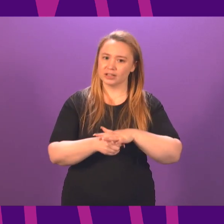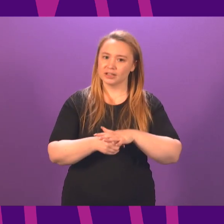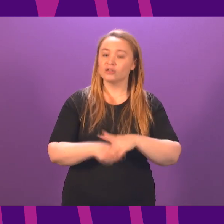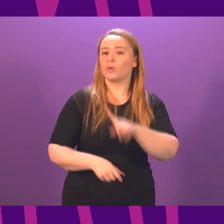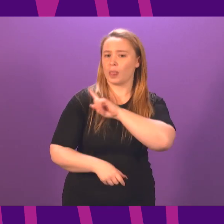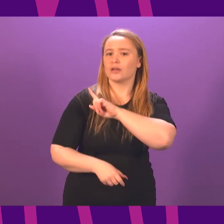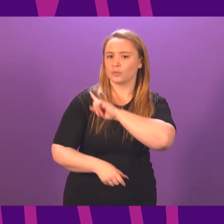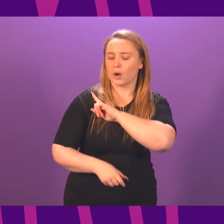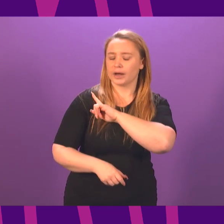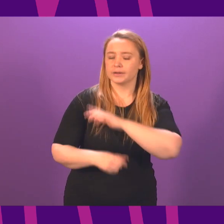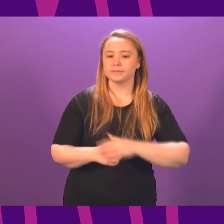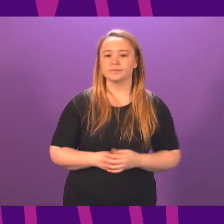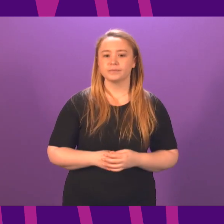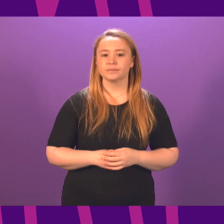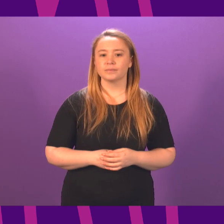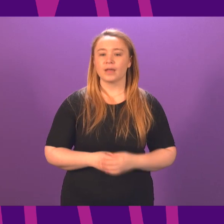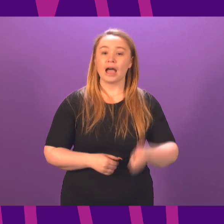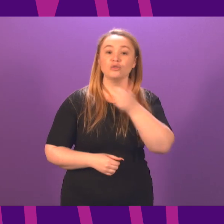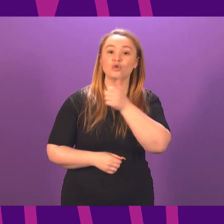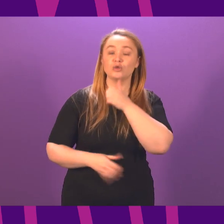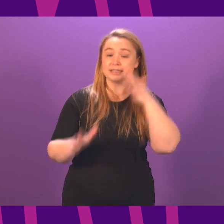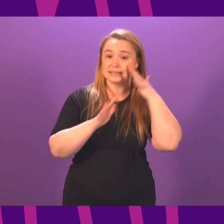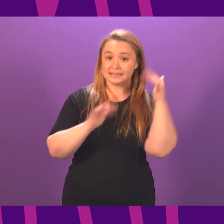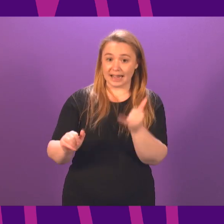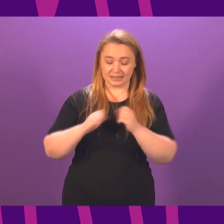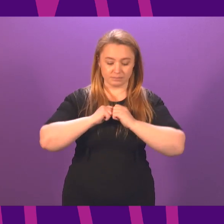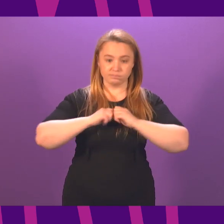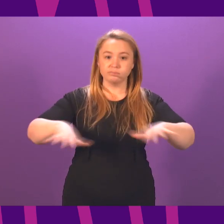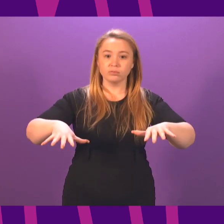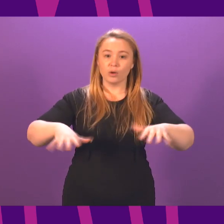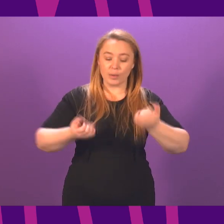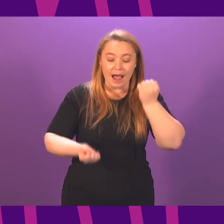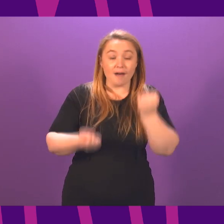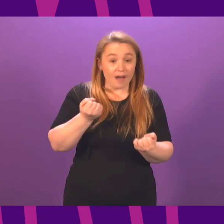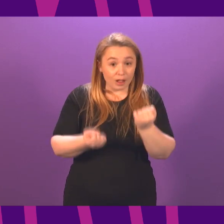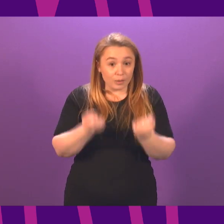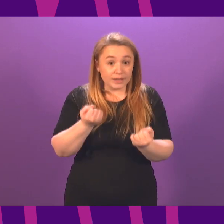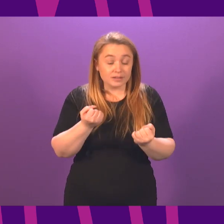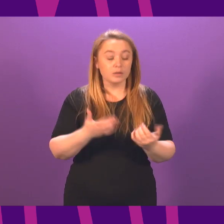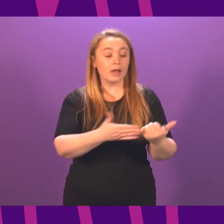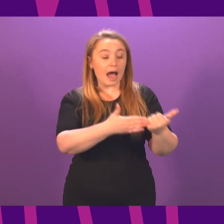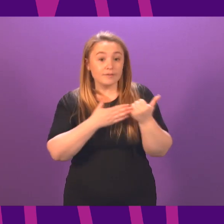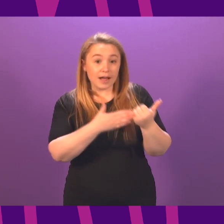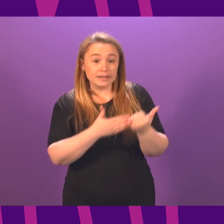On the issue of the wider use of testing, we evaluate and take advice. We look at where we can